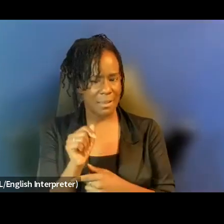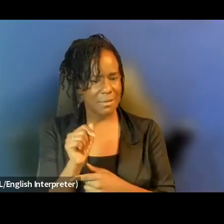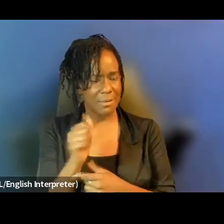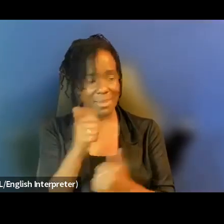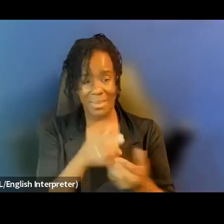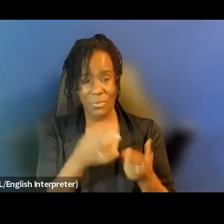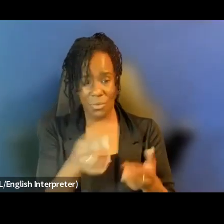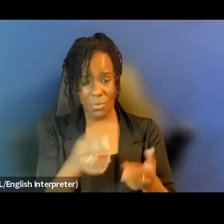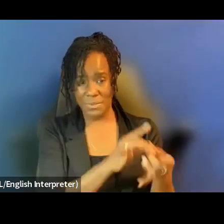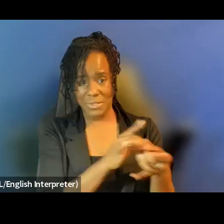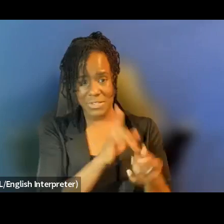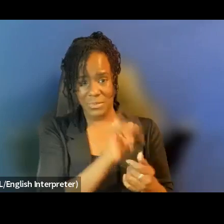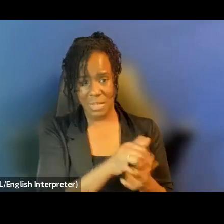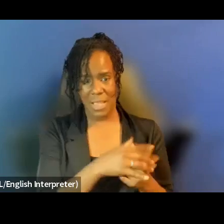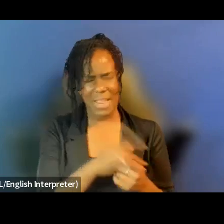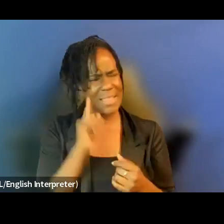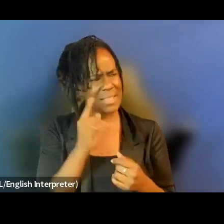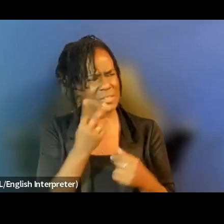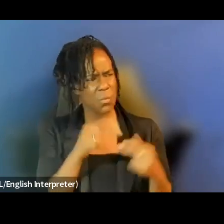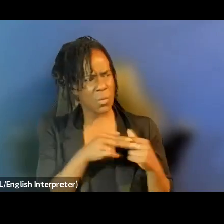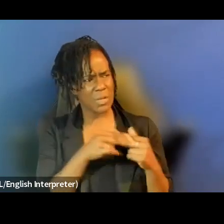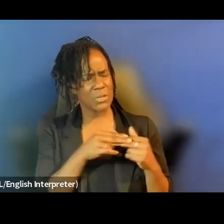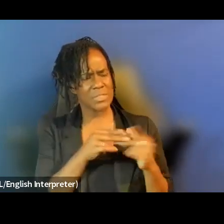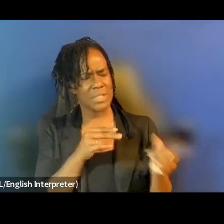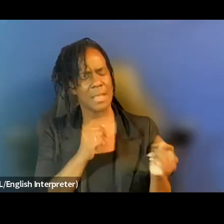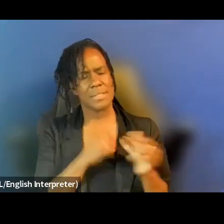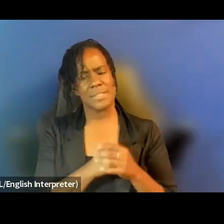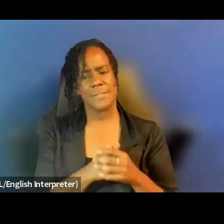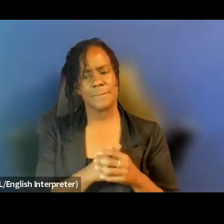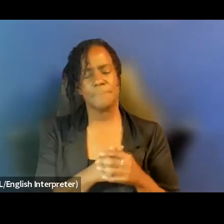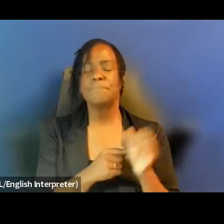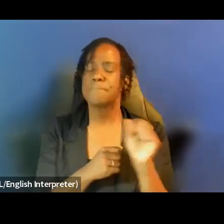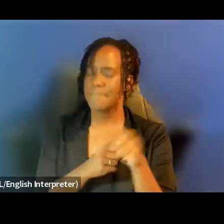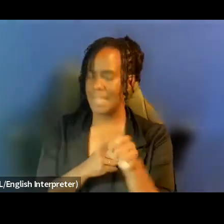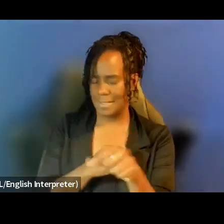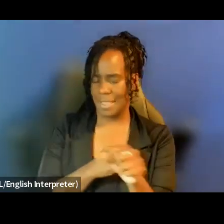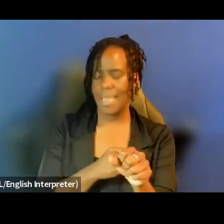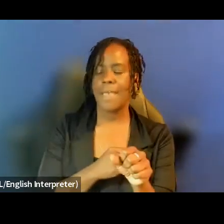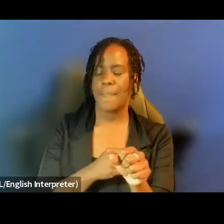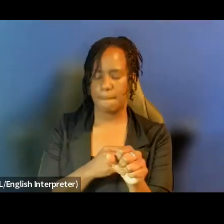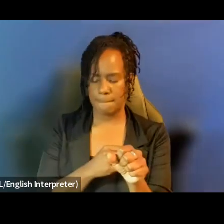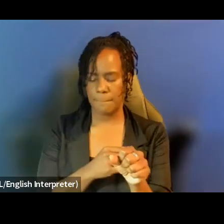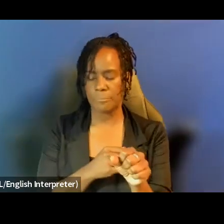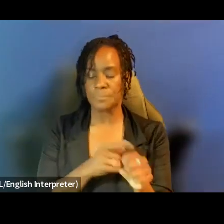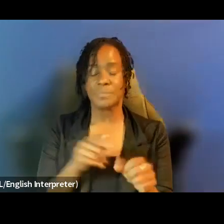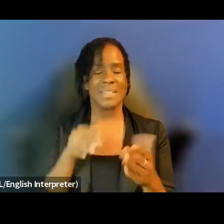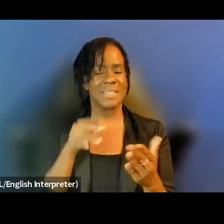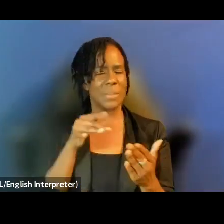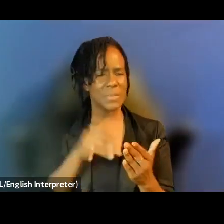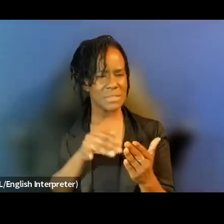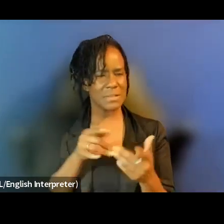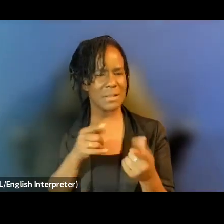any recommendations come out of your findings that 35% of